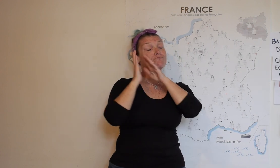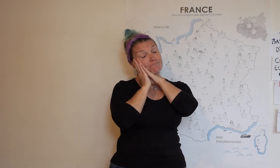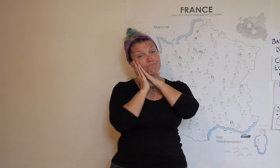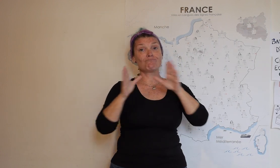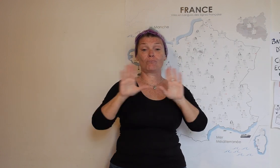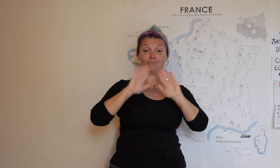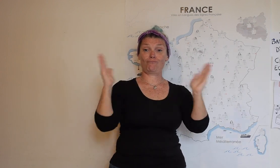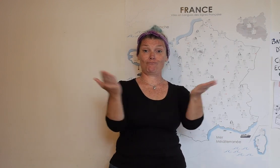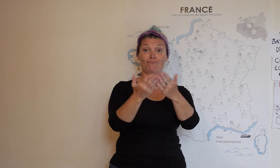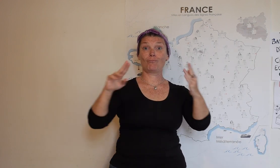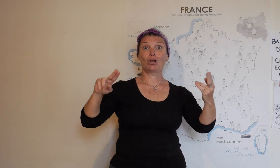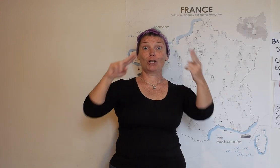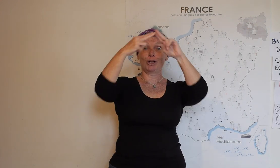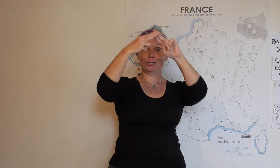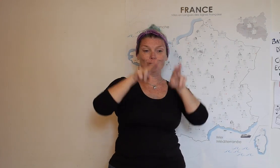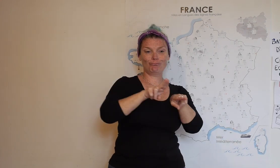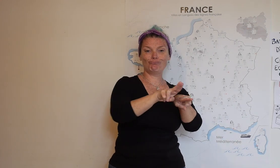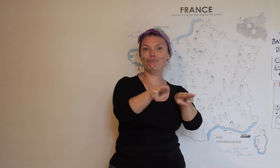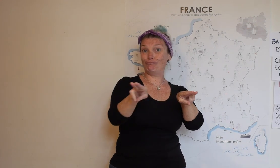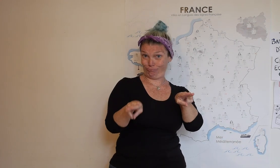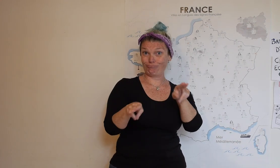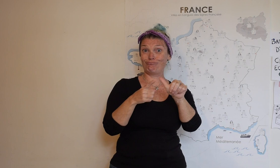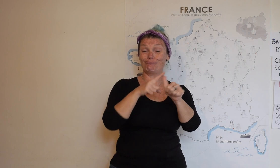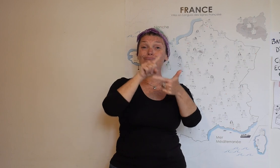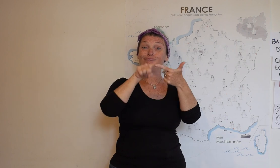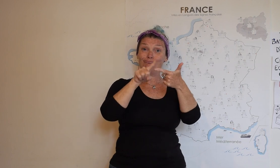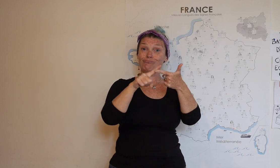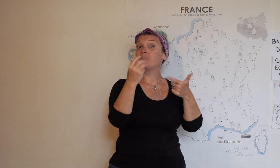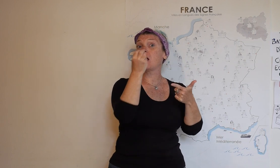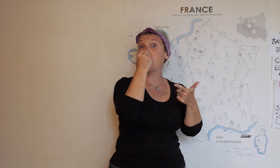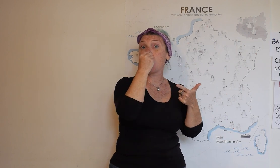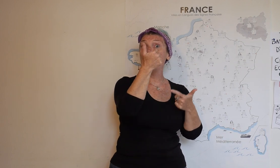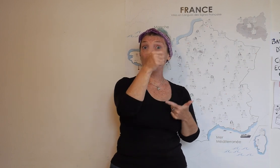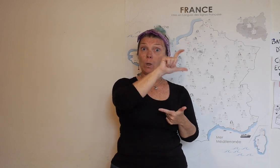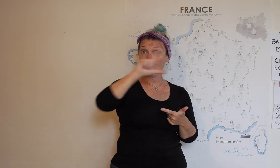like discover the ecological centre and its functional, garden cooking,